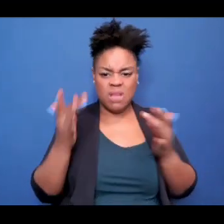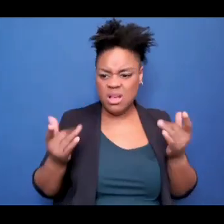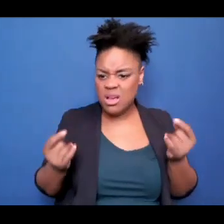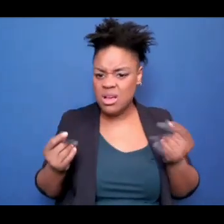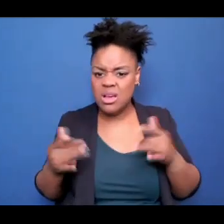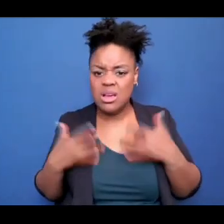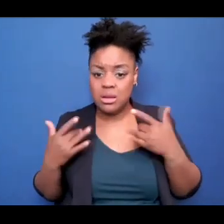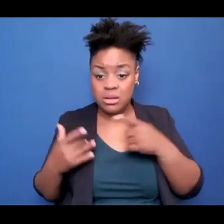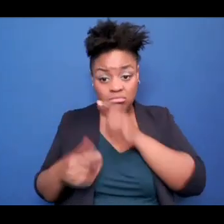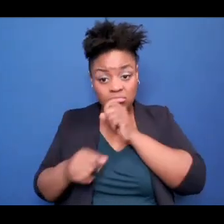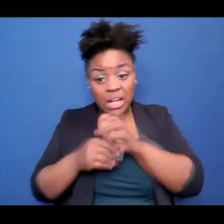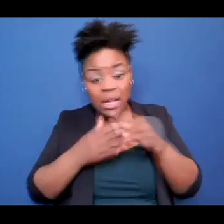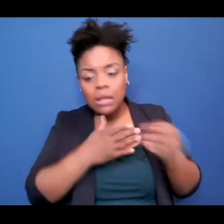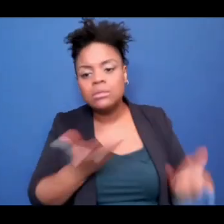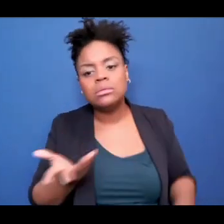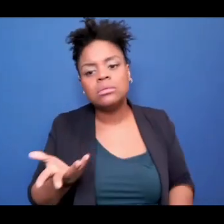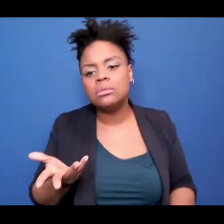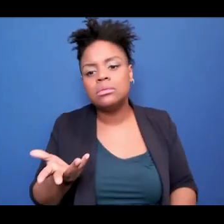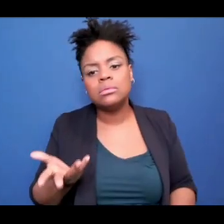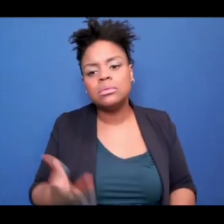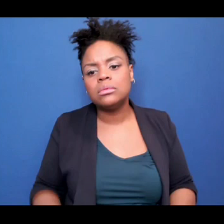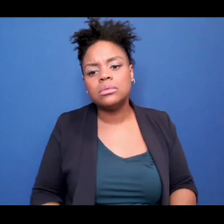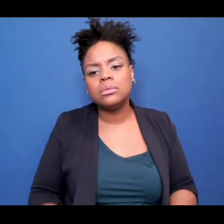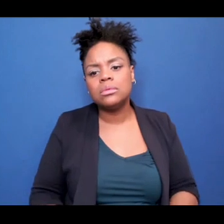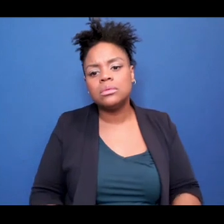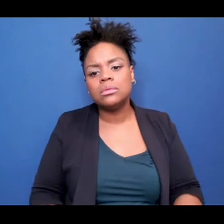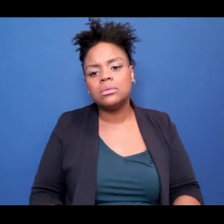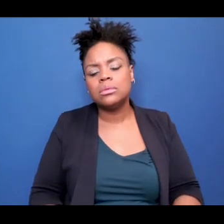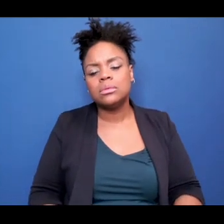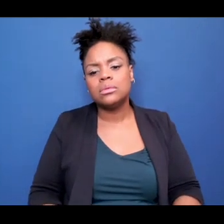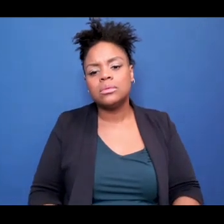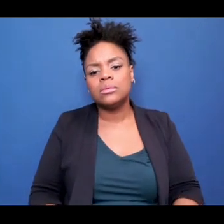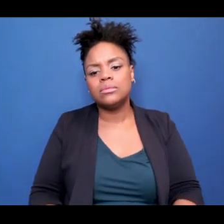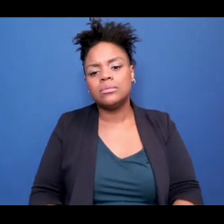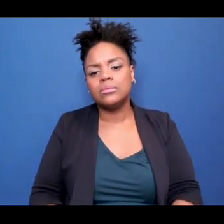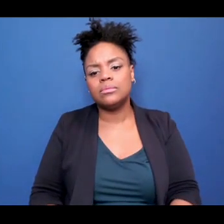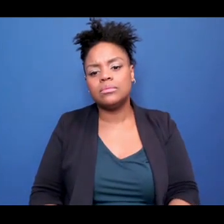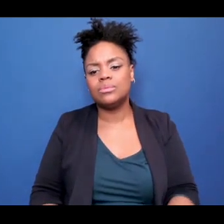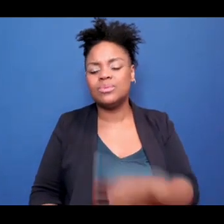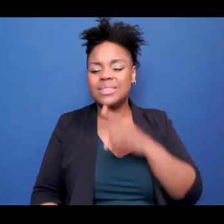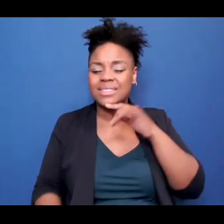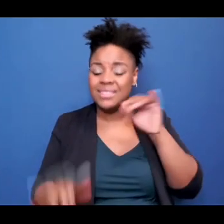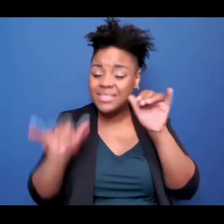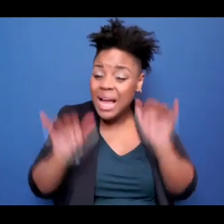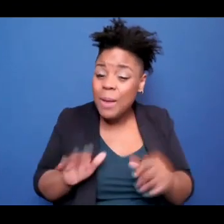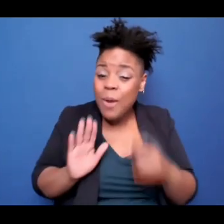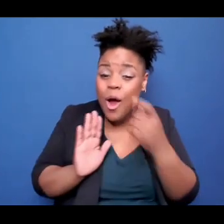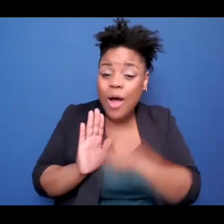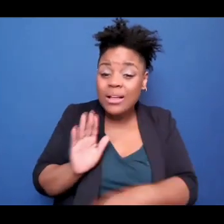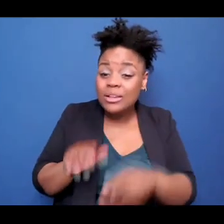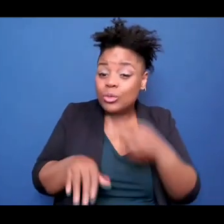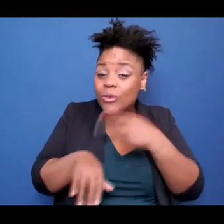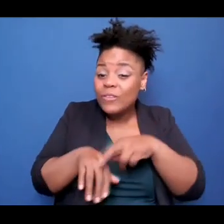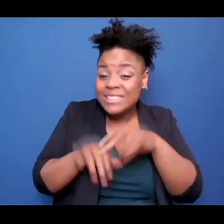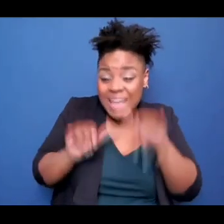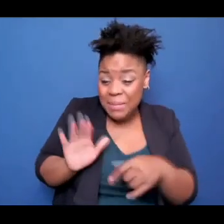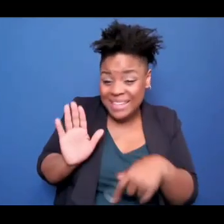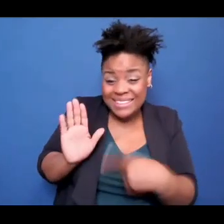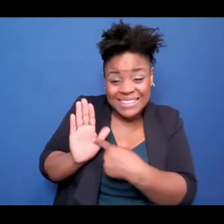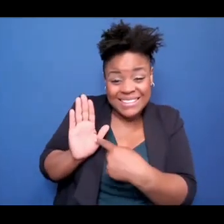REPORTED HERE ON THE SLIDE. NEXT SLIDE. AND SO IN THAT SAME ARTICLE THAT